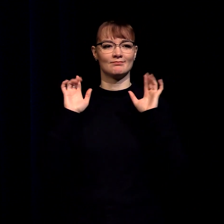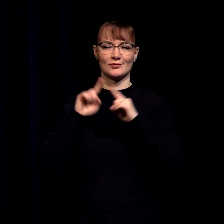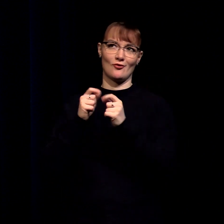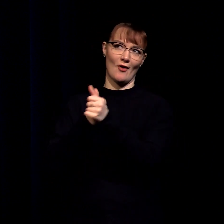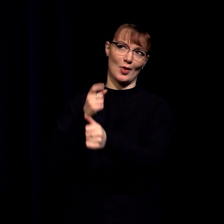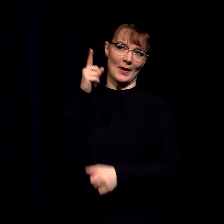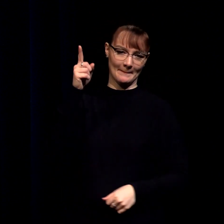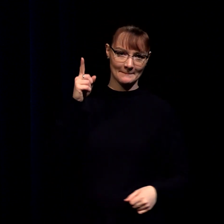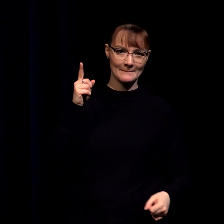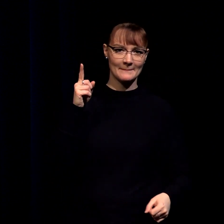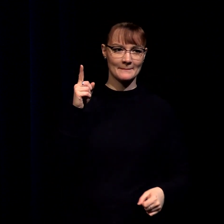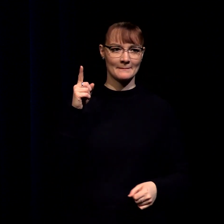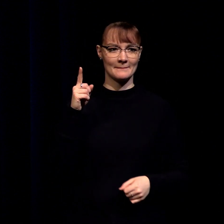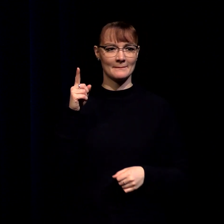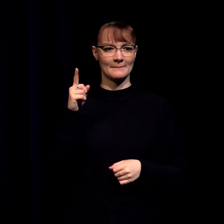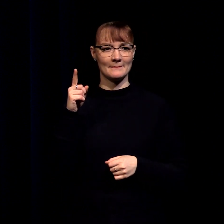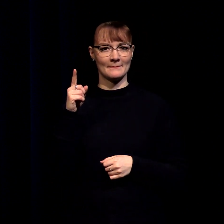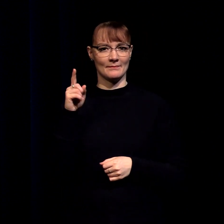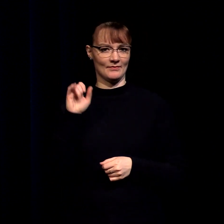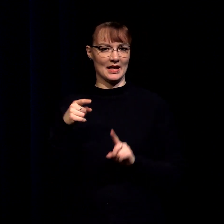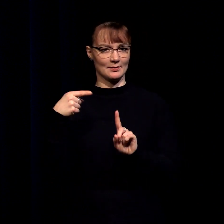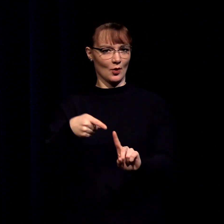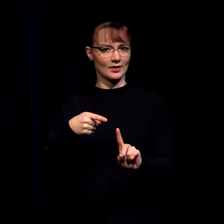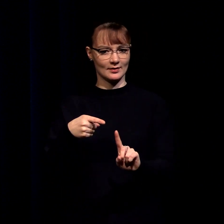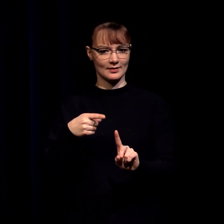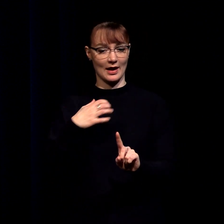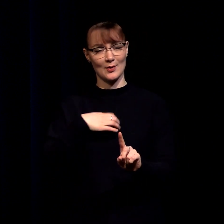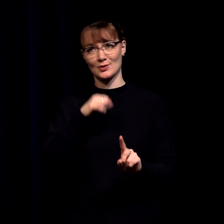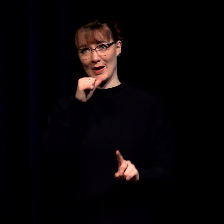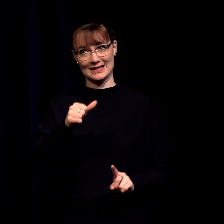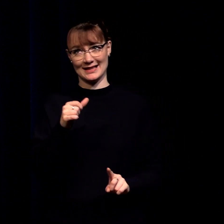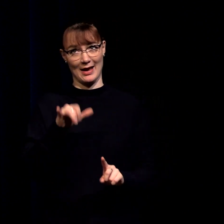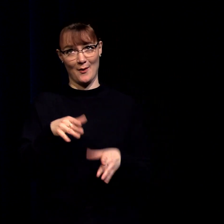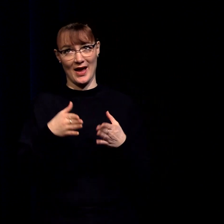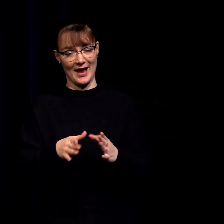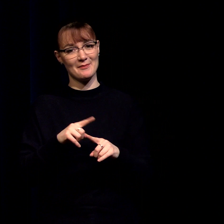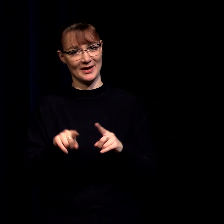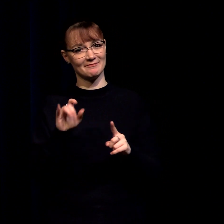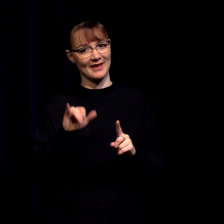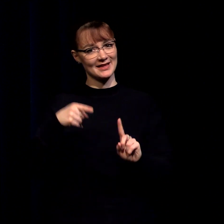That's what's asked. I wish it wasn't so. But that's literally